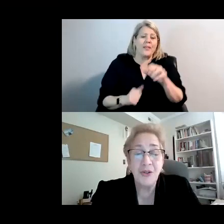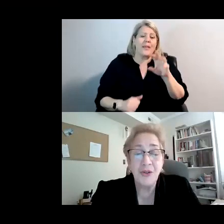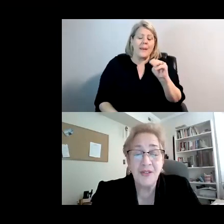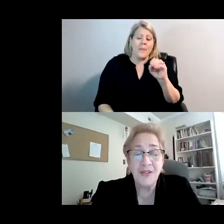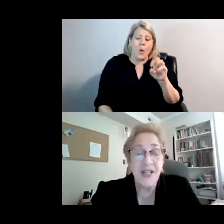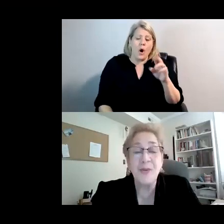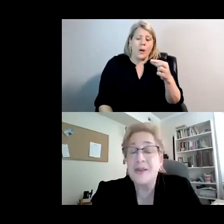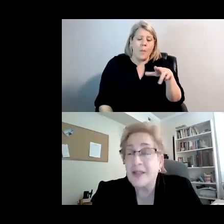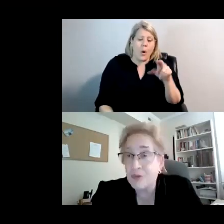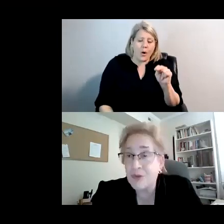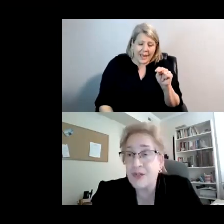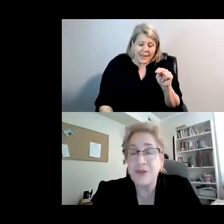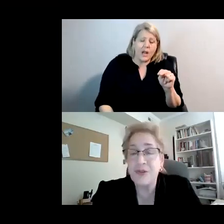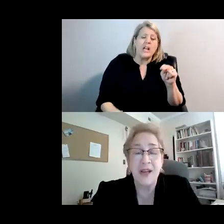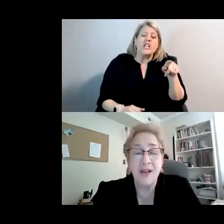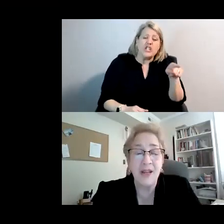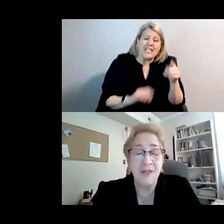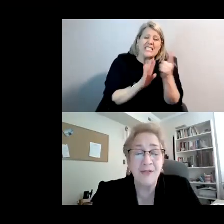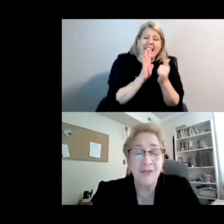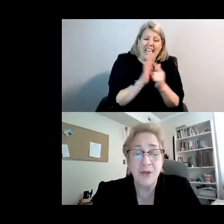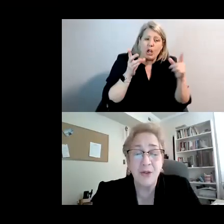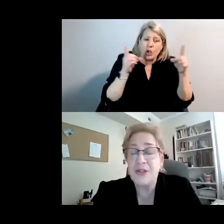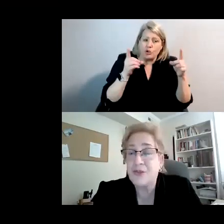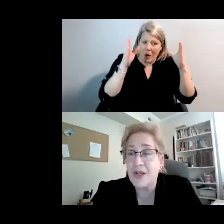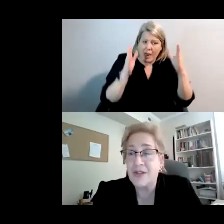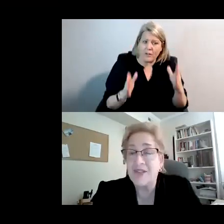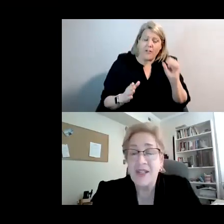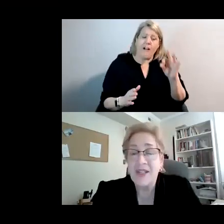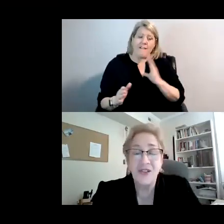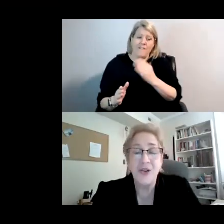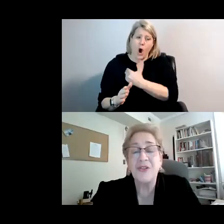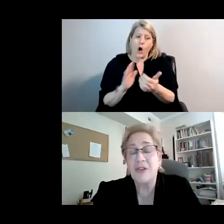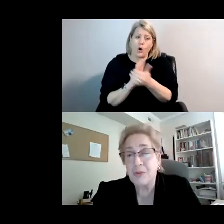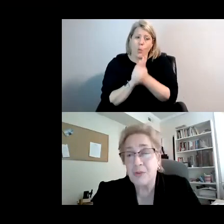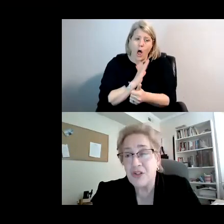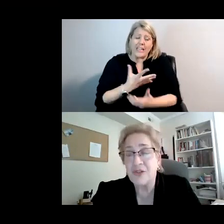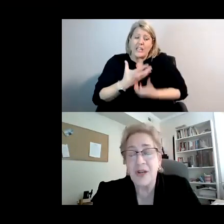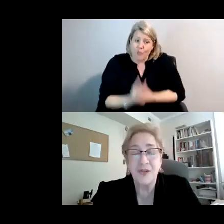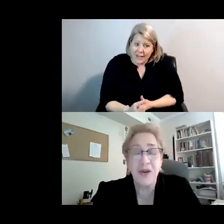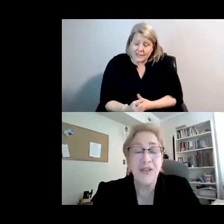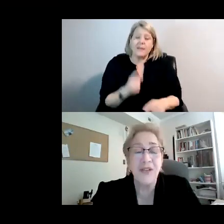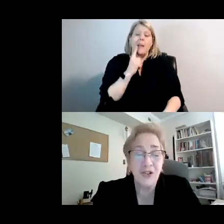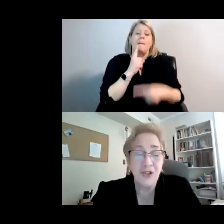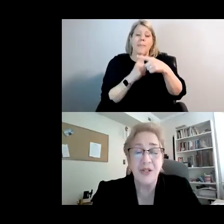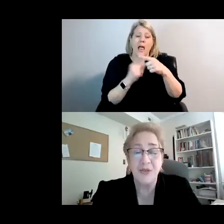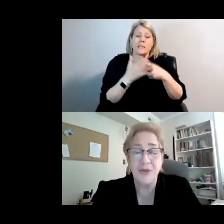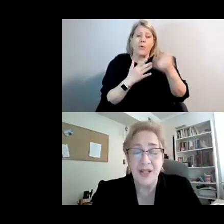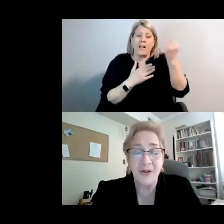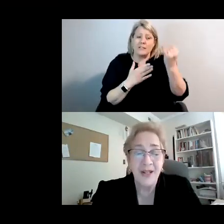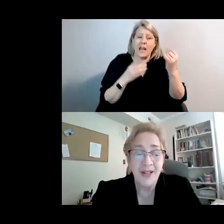who is not only the legal director of Quality Trust, she's also the project director of the National Resource Center